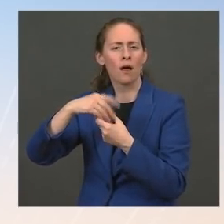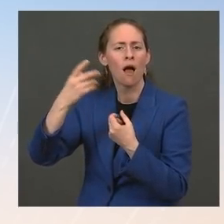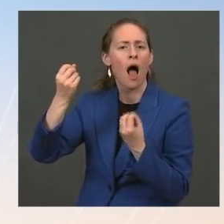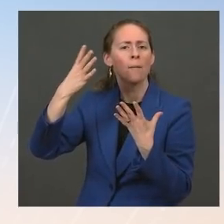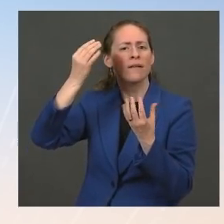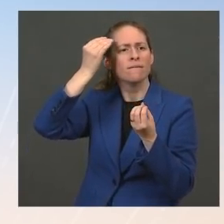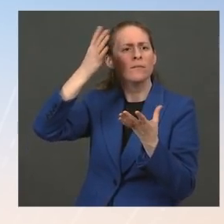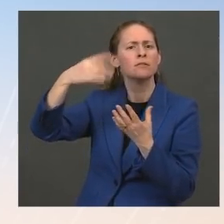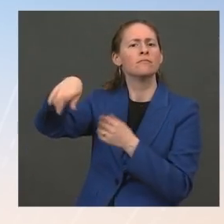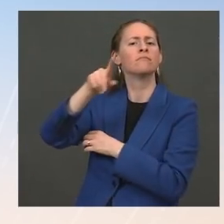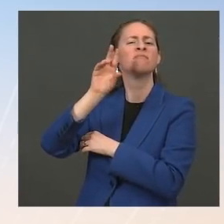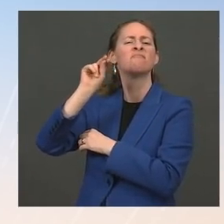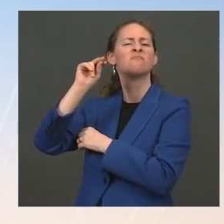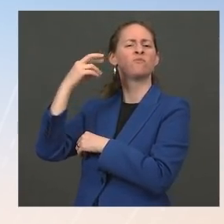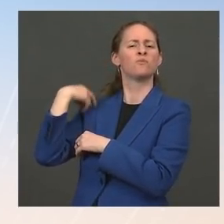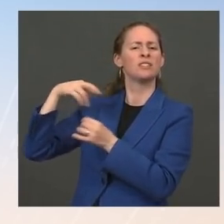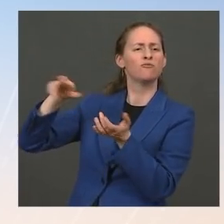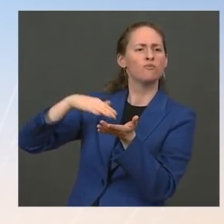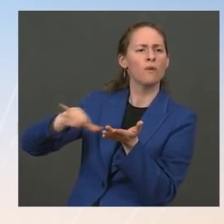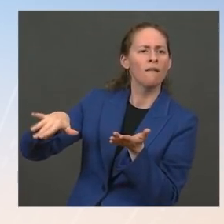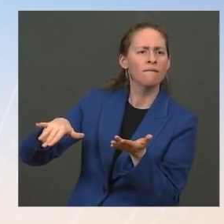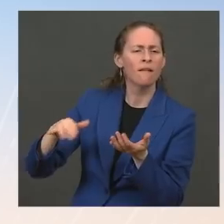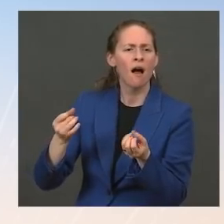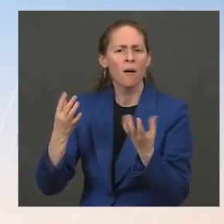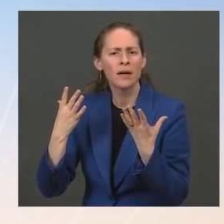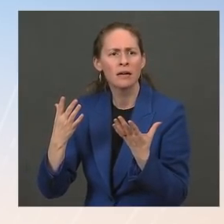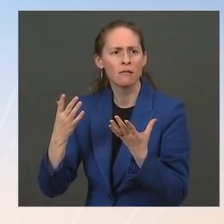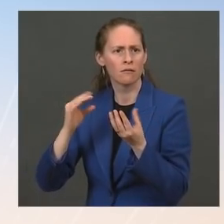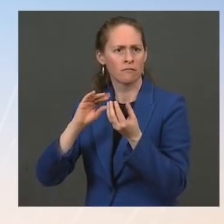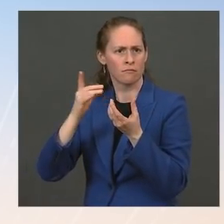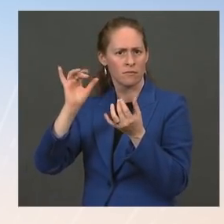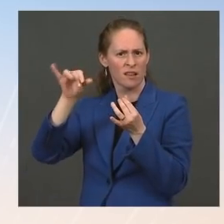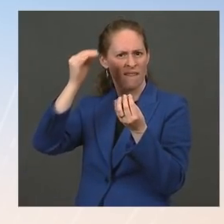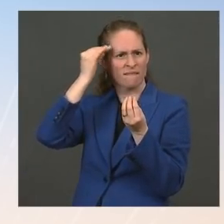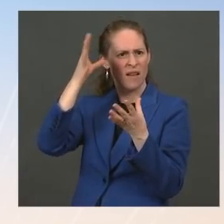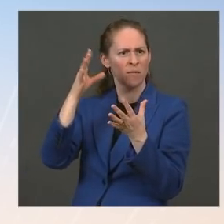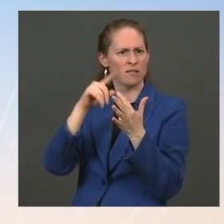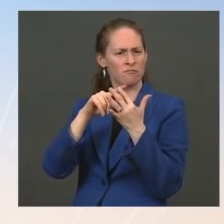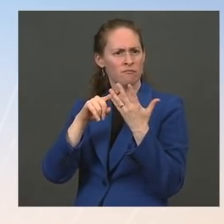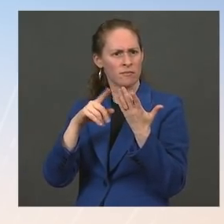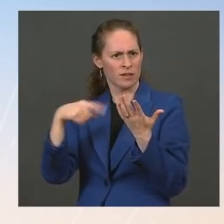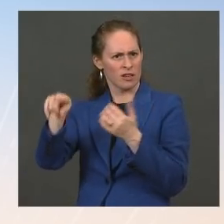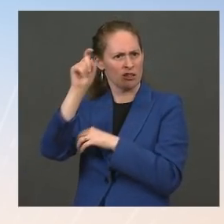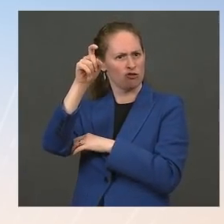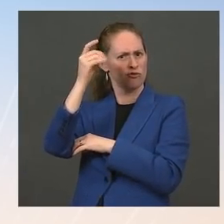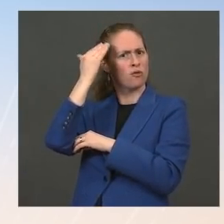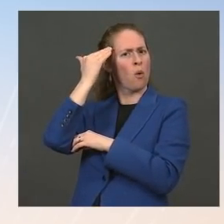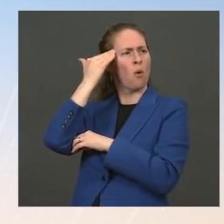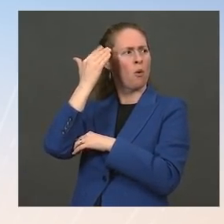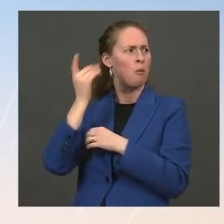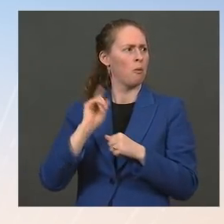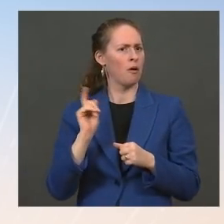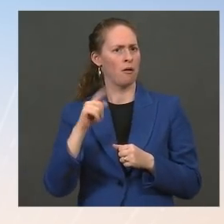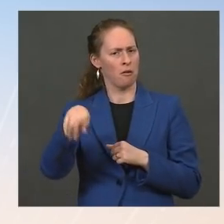Should that information be publicly available for each agency so, for example, we'd be able to see if some agencies are being more lenient or strict